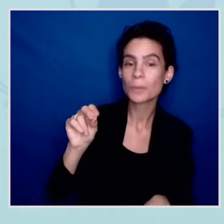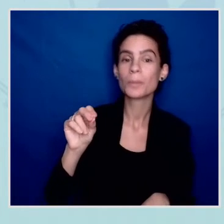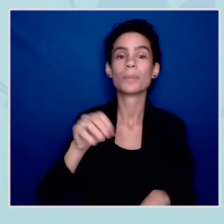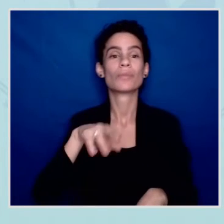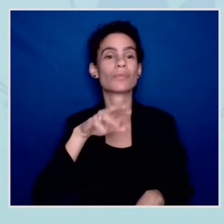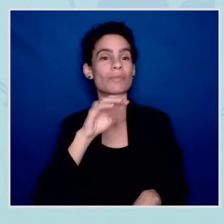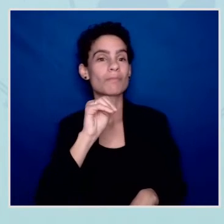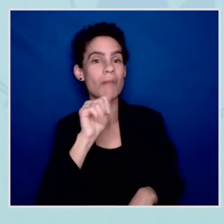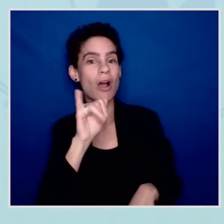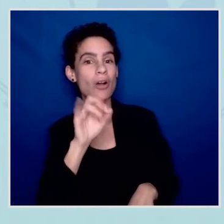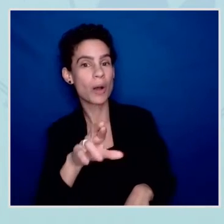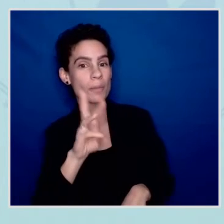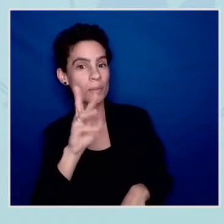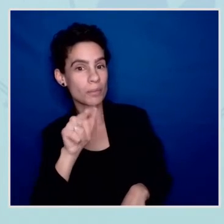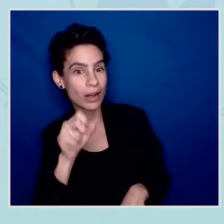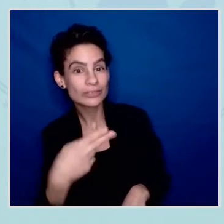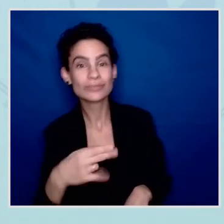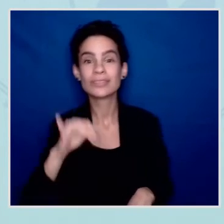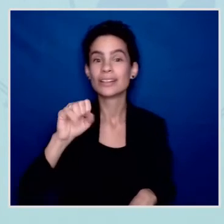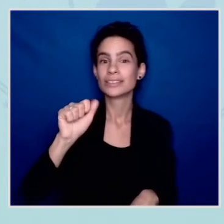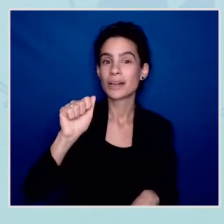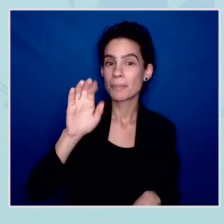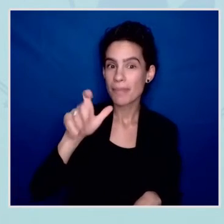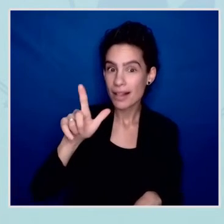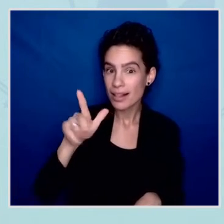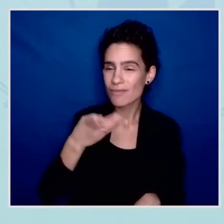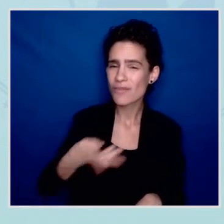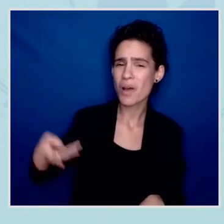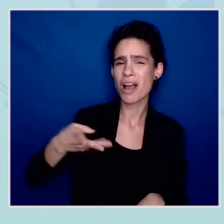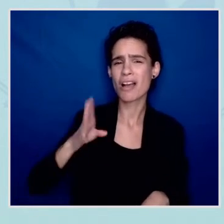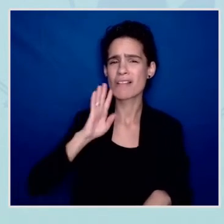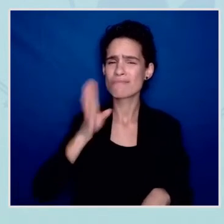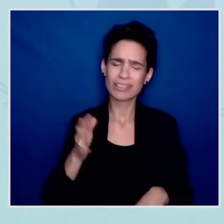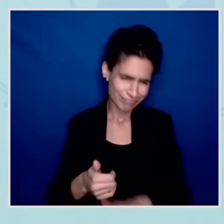OF HOPE AND WHAT WE CAN DO AS A NATION.